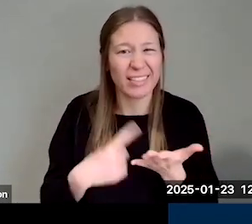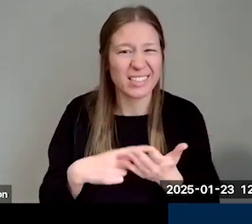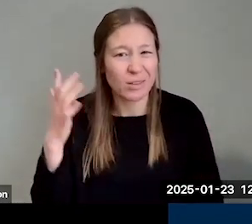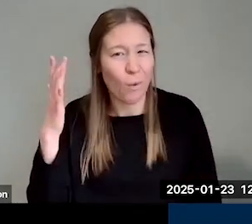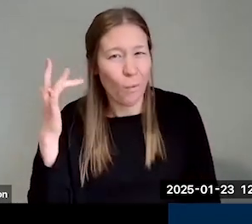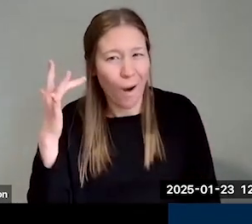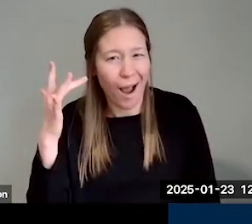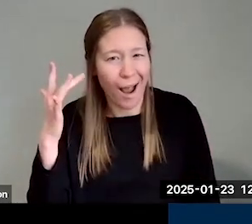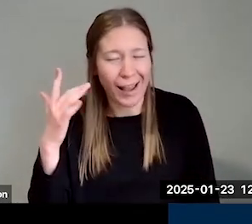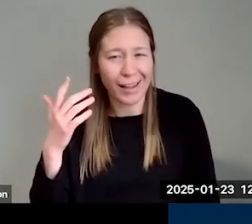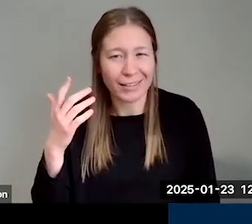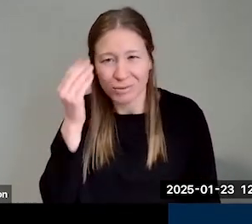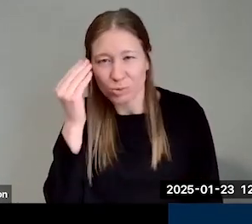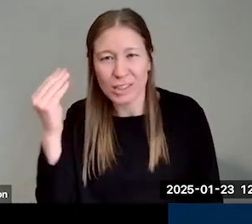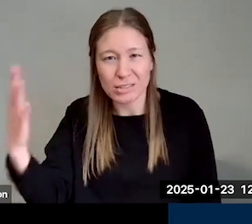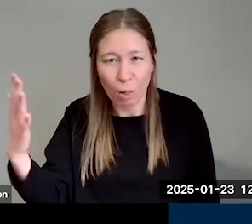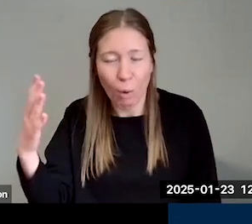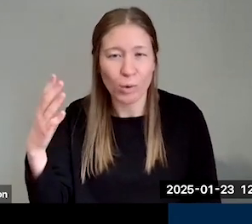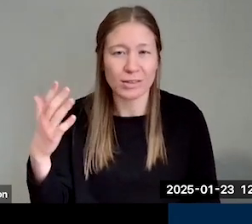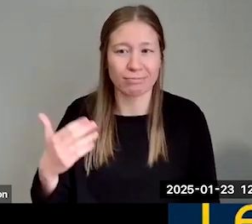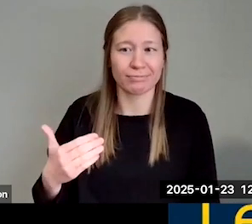So why to disclose a disability?